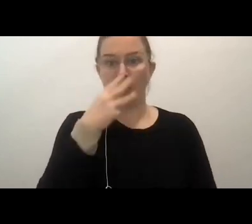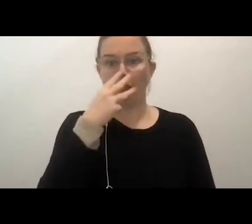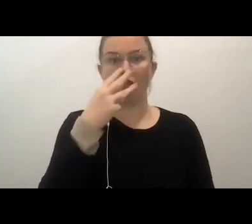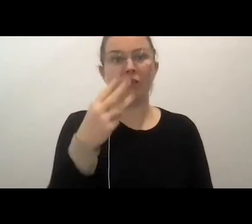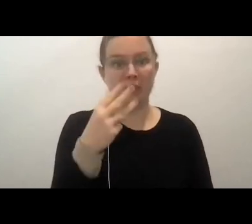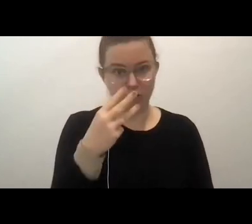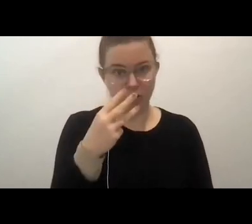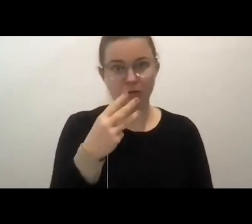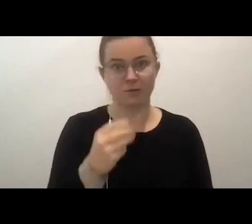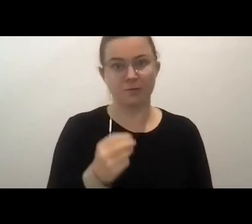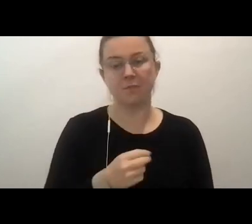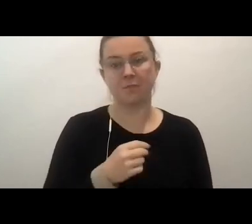old.